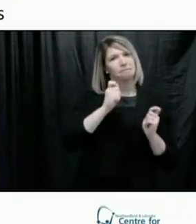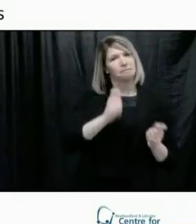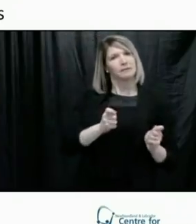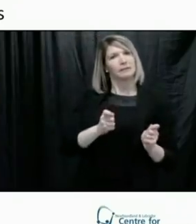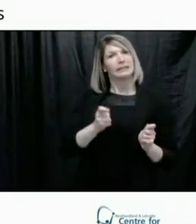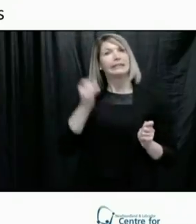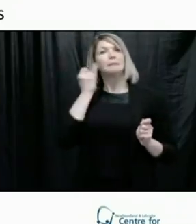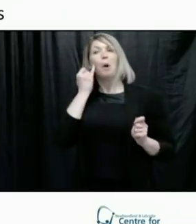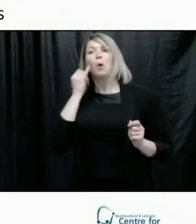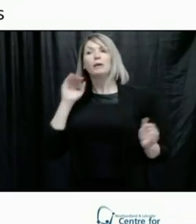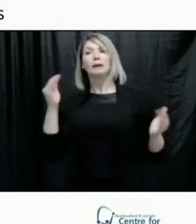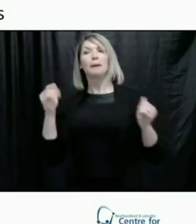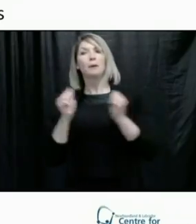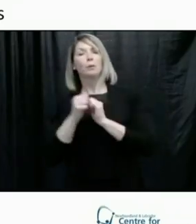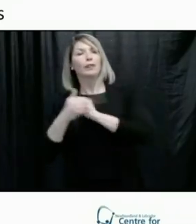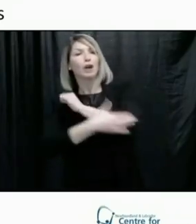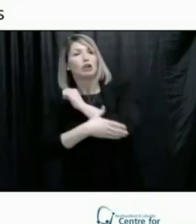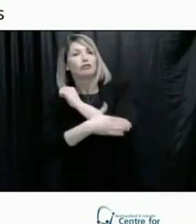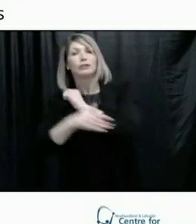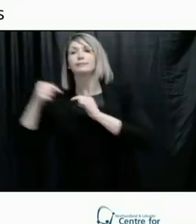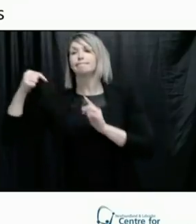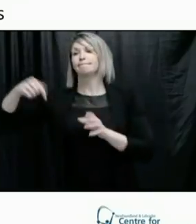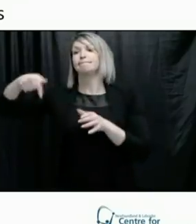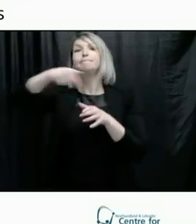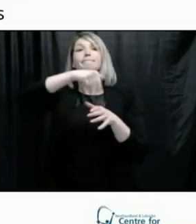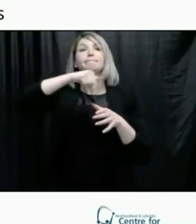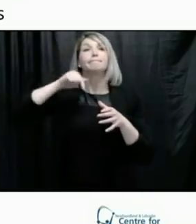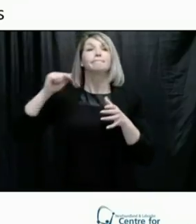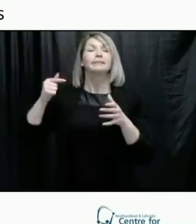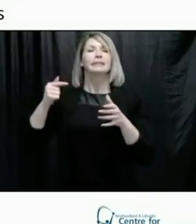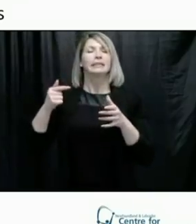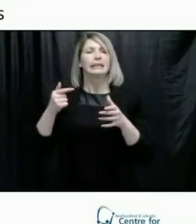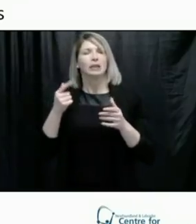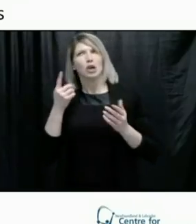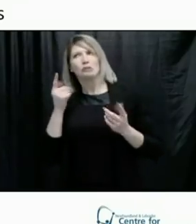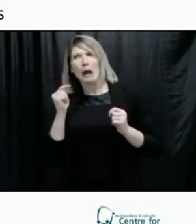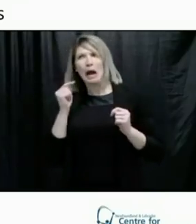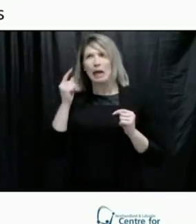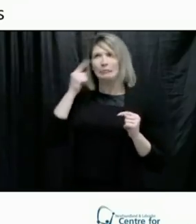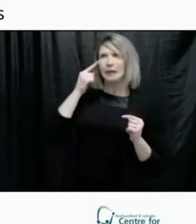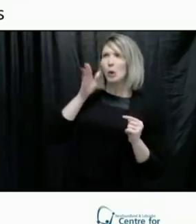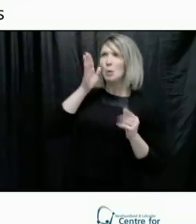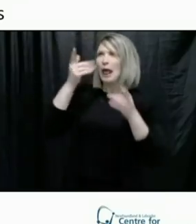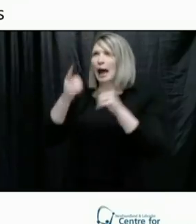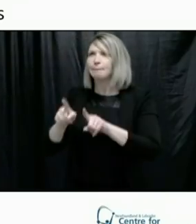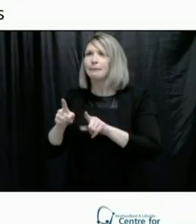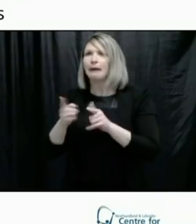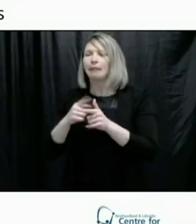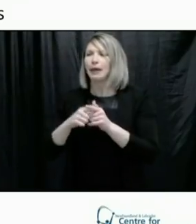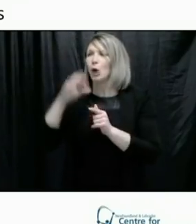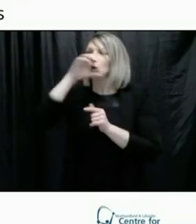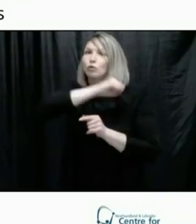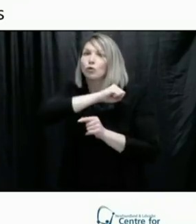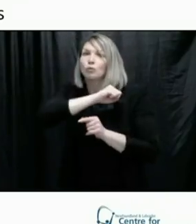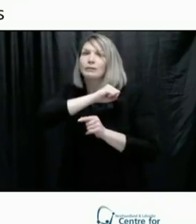EVEN IF YOU STAY ABREAST OF WHAT IS ACTUALLY ESTABLISHED, THERE'S